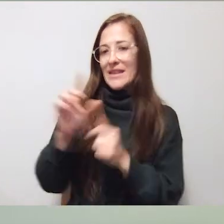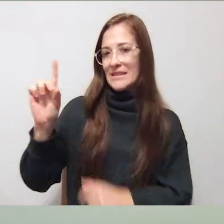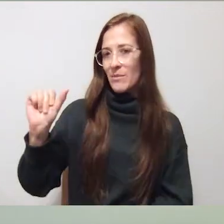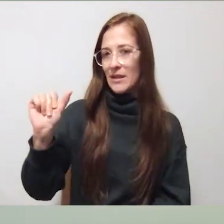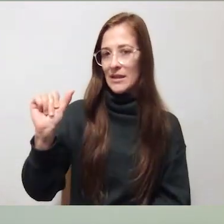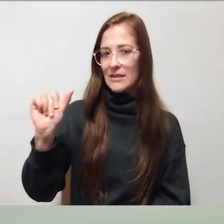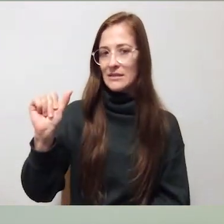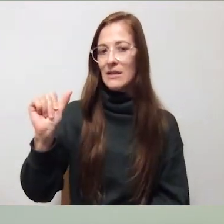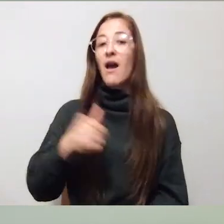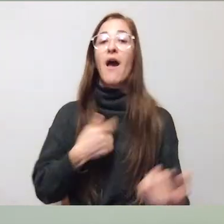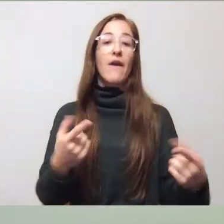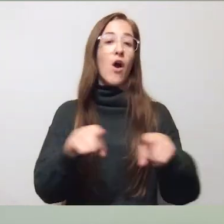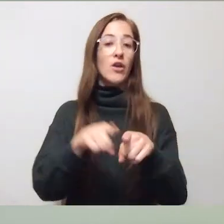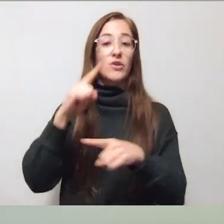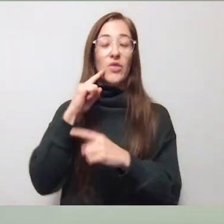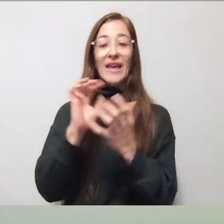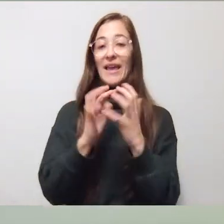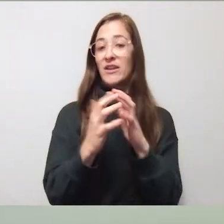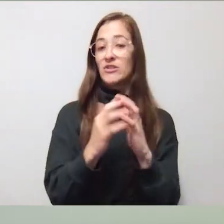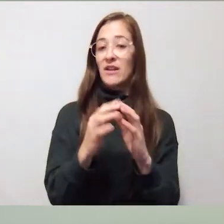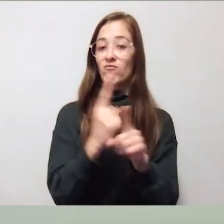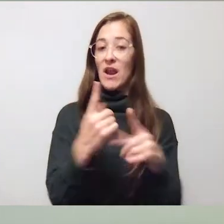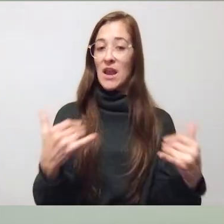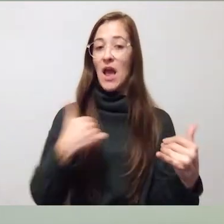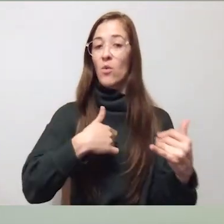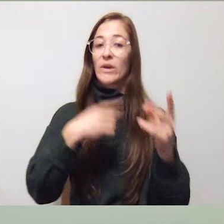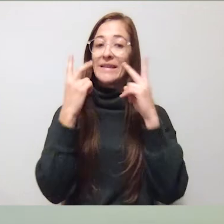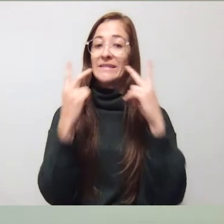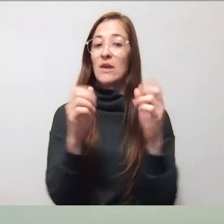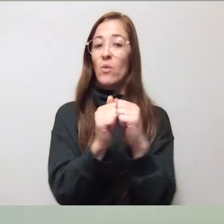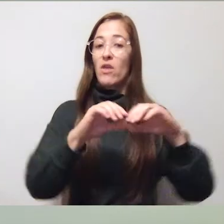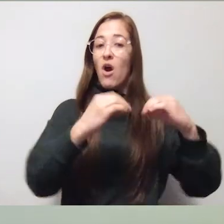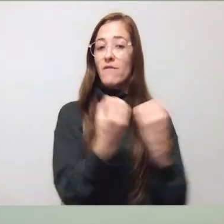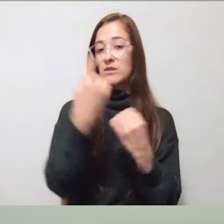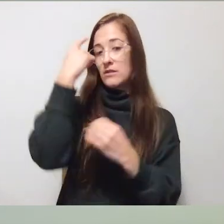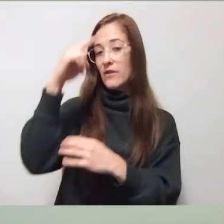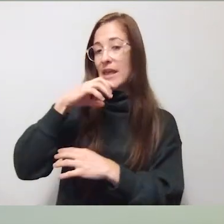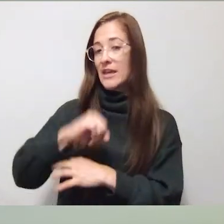I also think that the intersect right now that we're seeing with offices for the aging that wanna be more competent